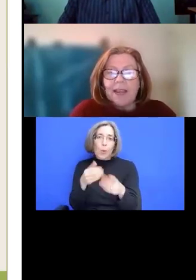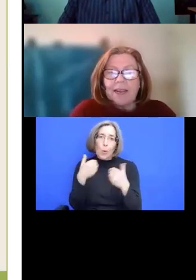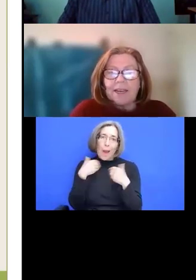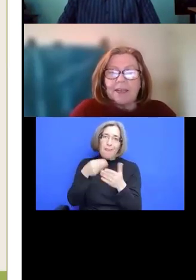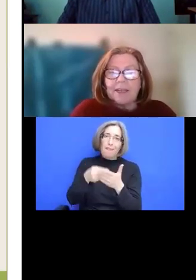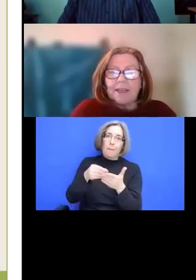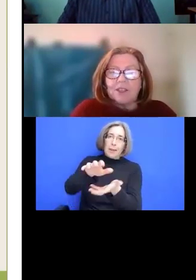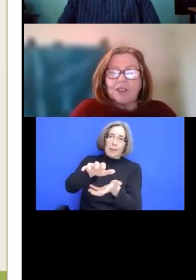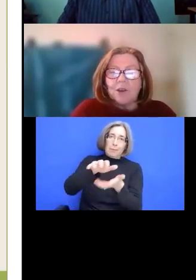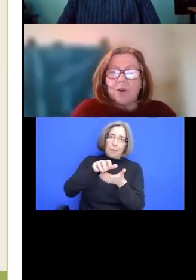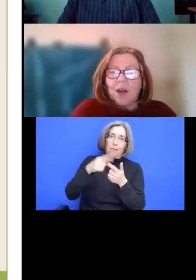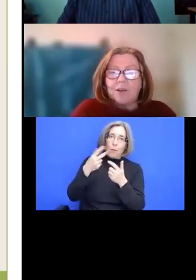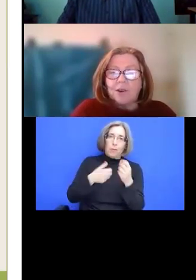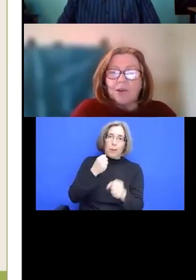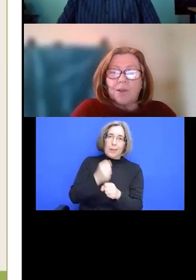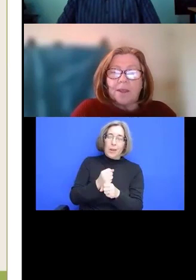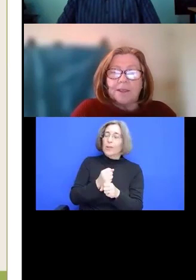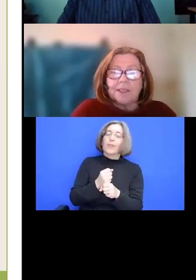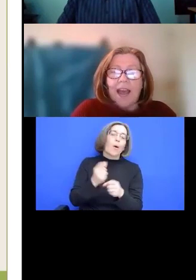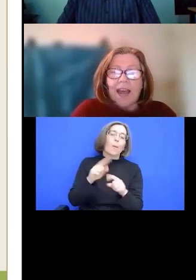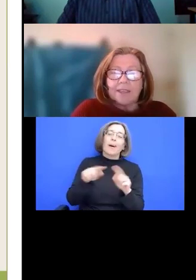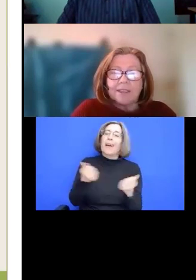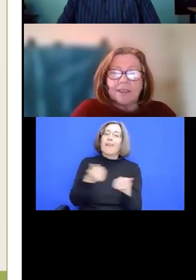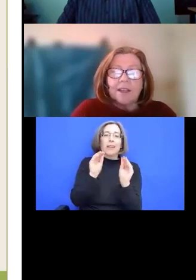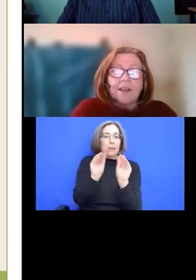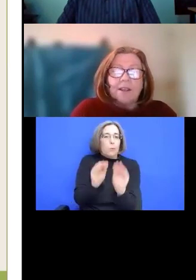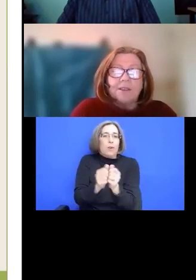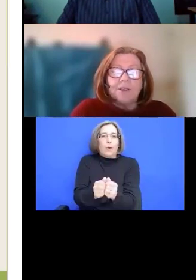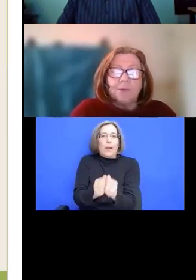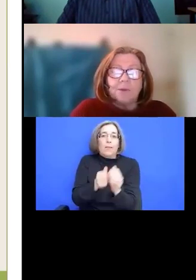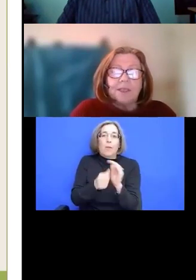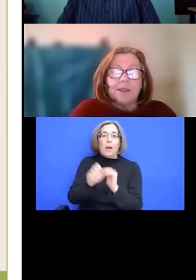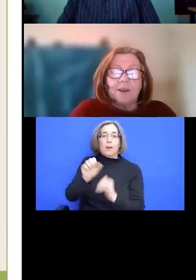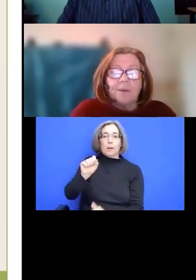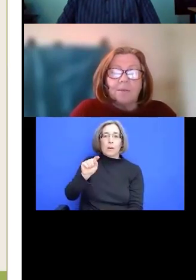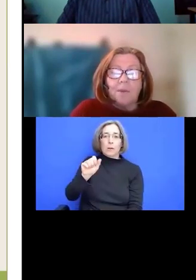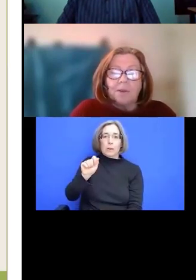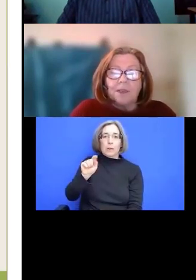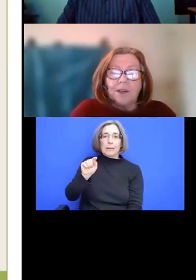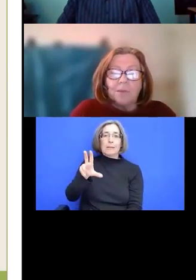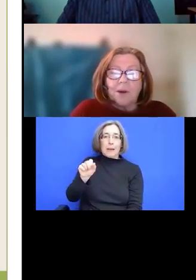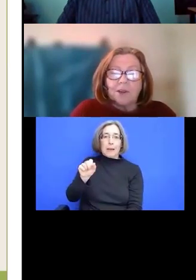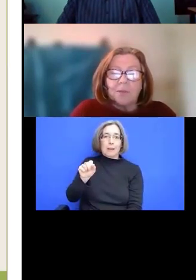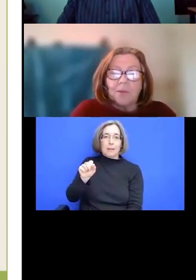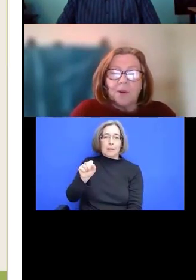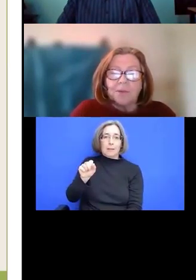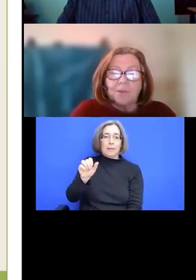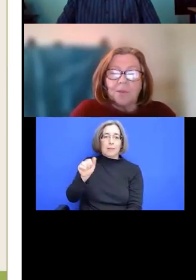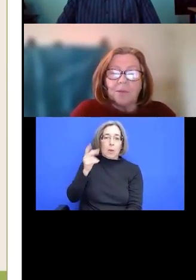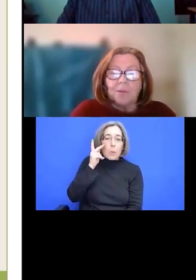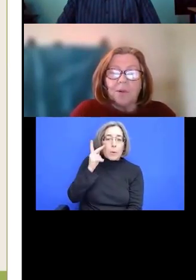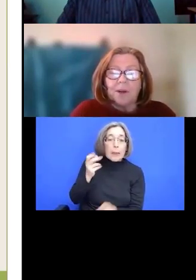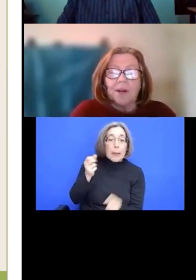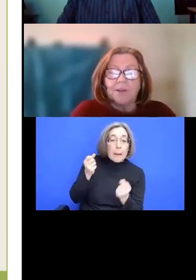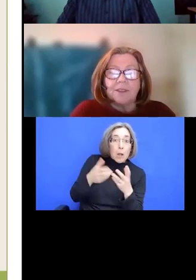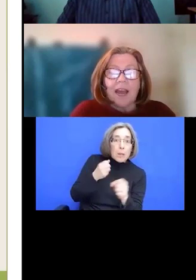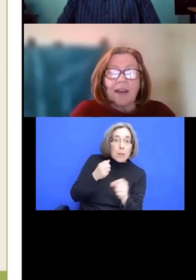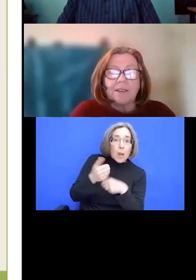and it is shown under the status. So you will see multi-year progress reports will be reported under status